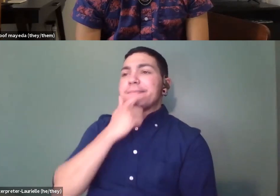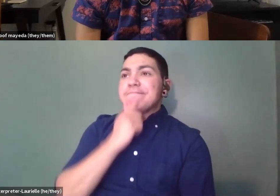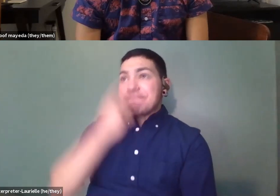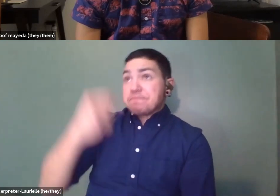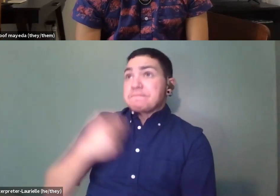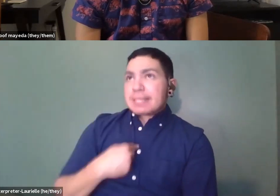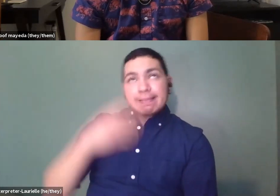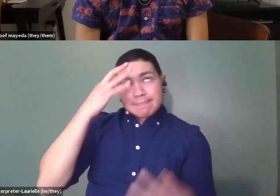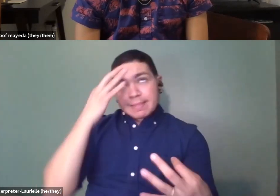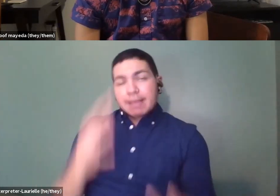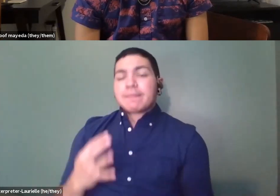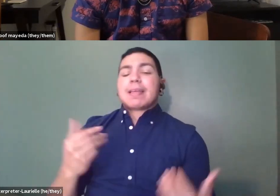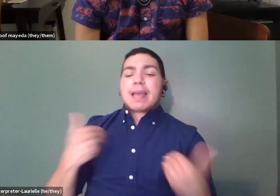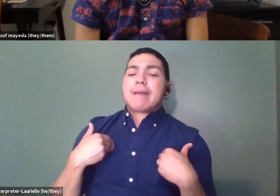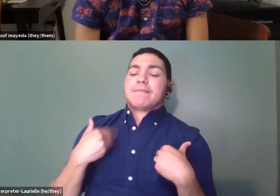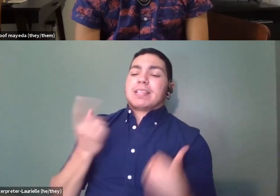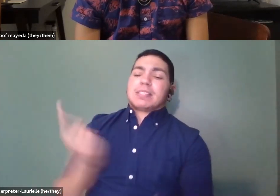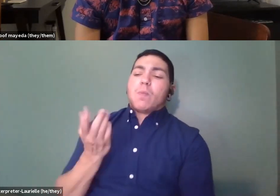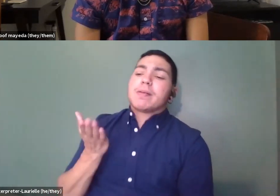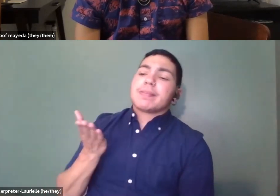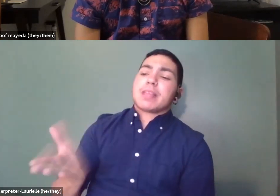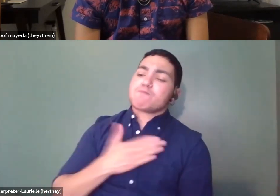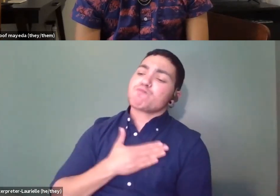And being able to actually change my name in the school